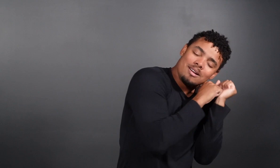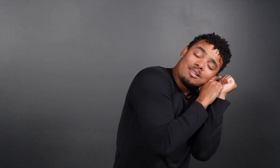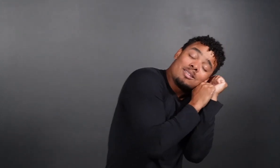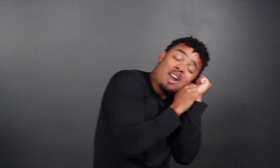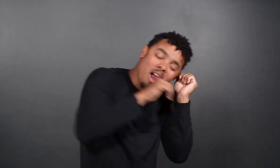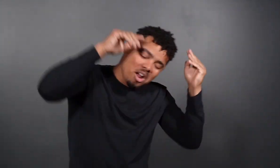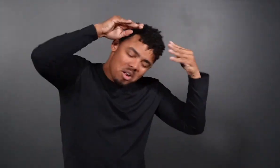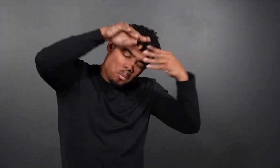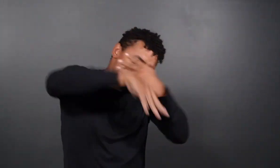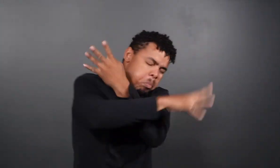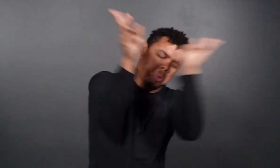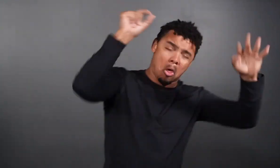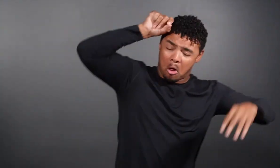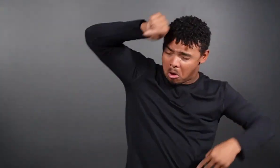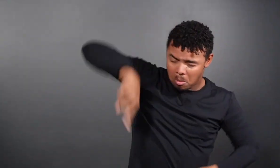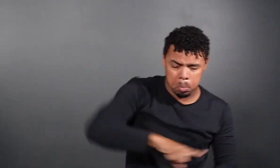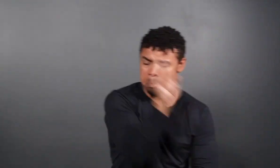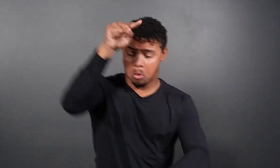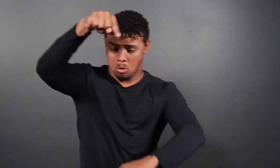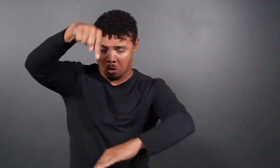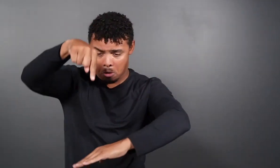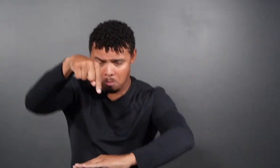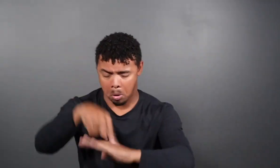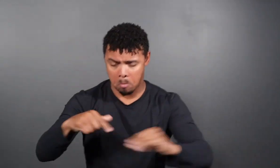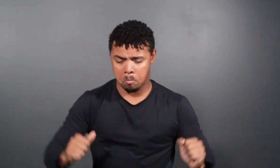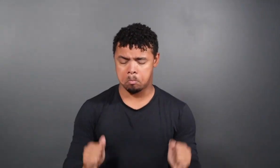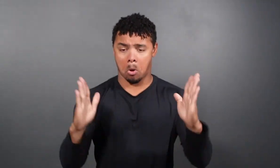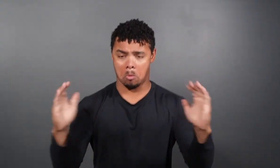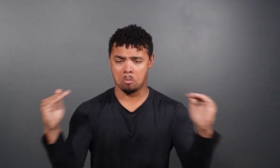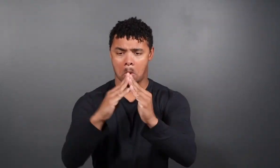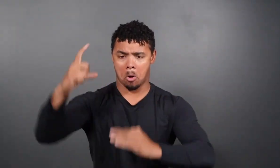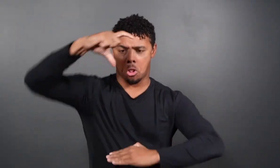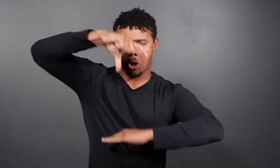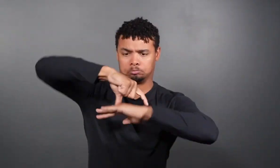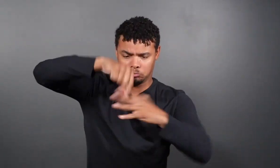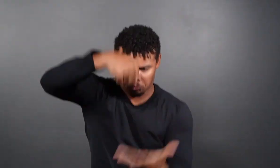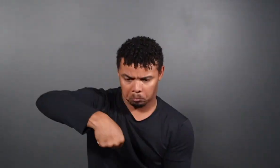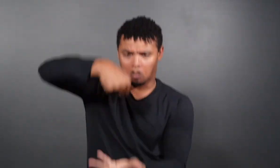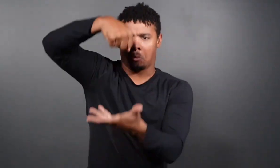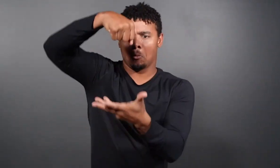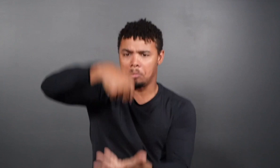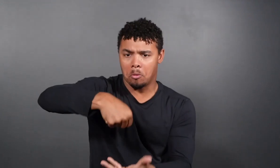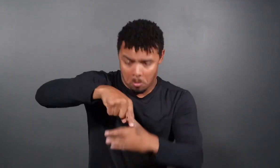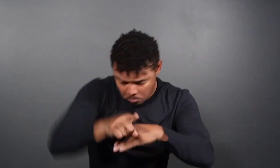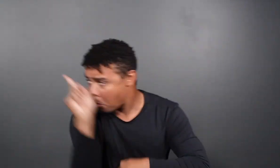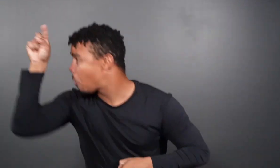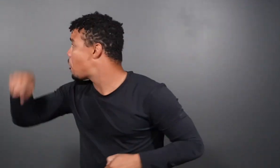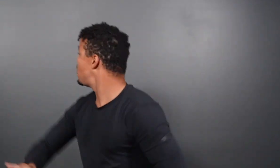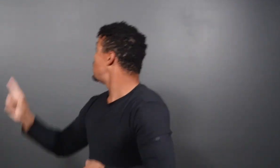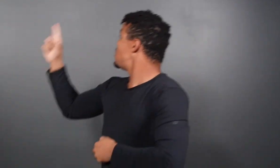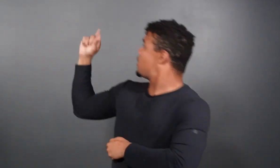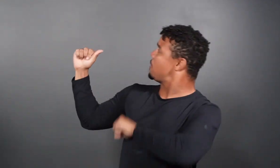a rocking motion WHOOSH! there’s more on the way! it lands! up springs a suitcase upon the floor and